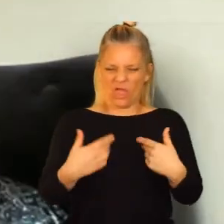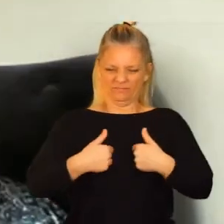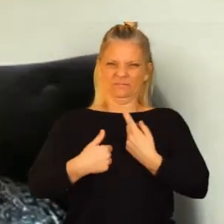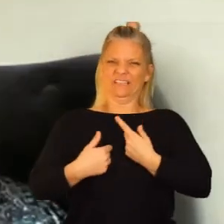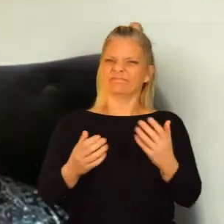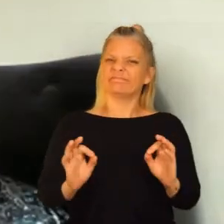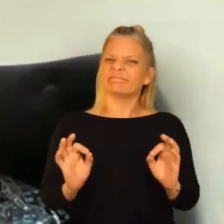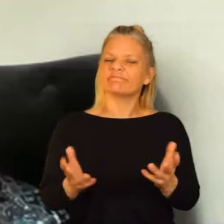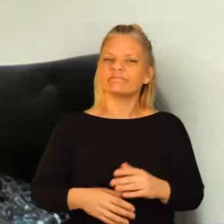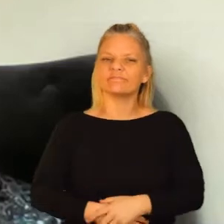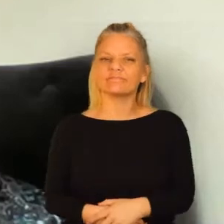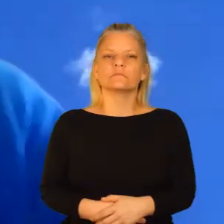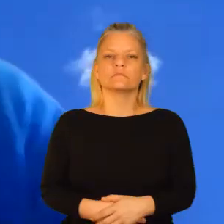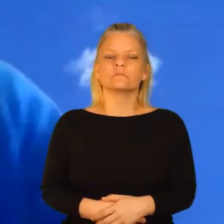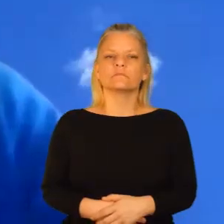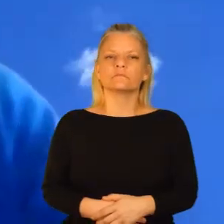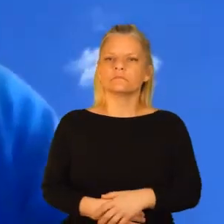What persuaded you to go? What got you across the door?